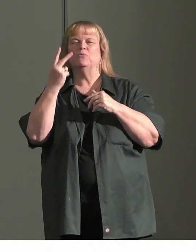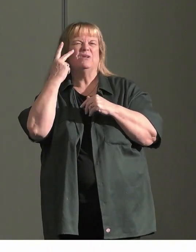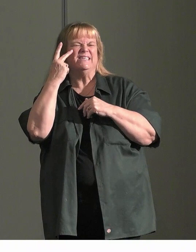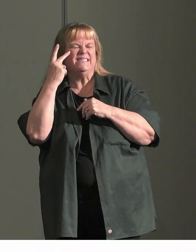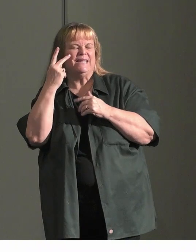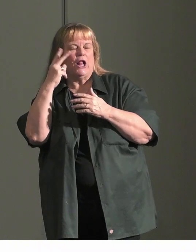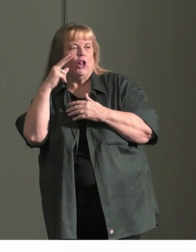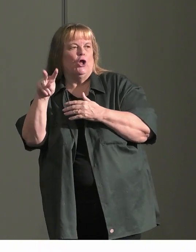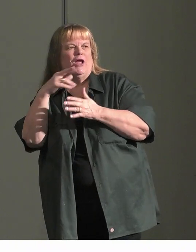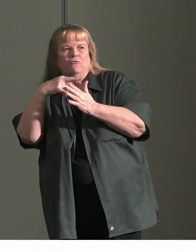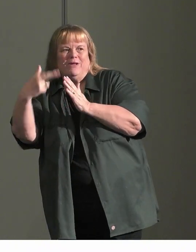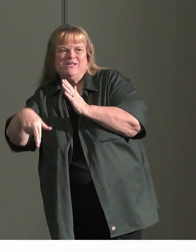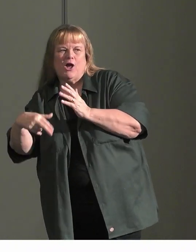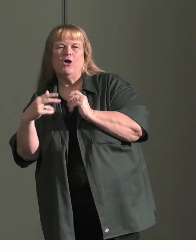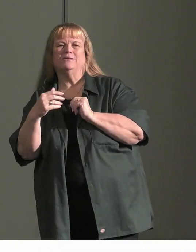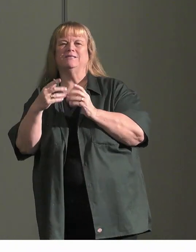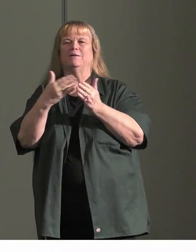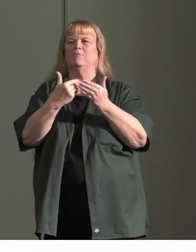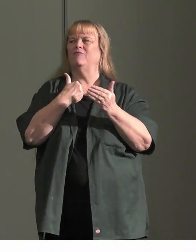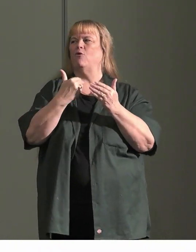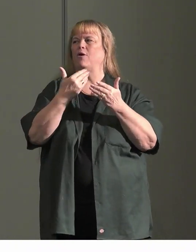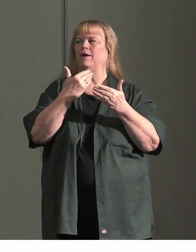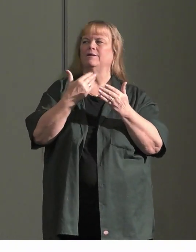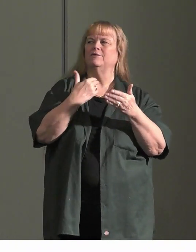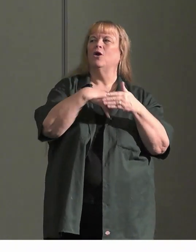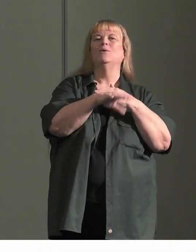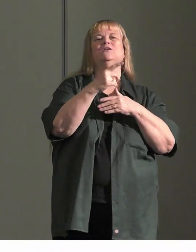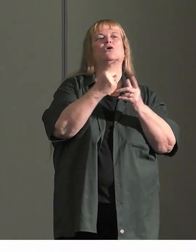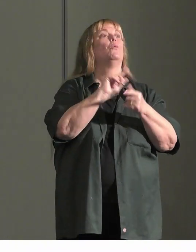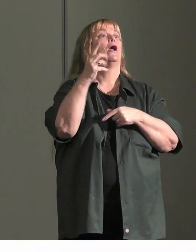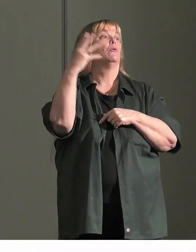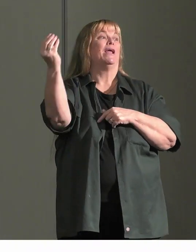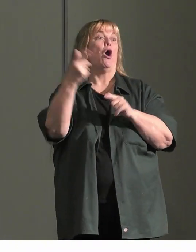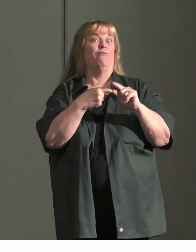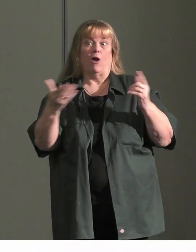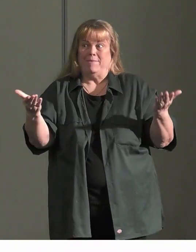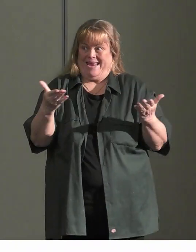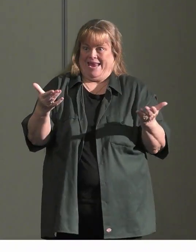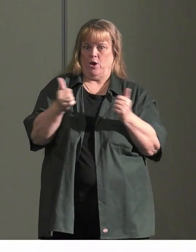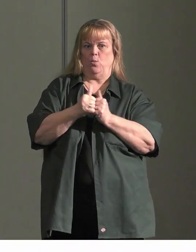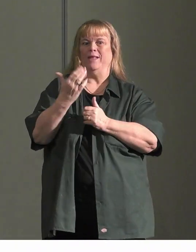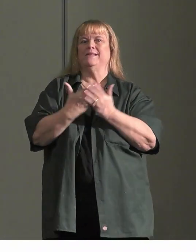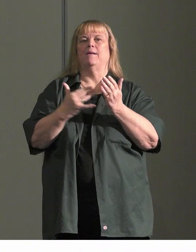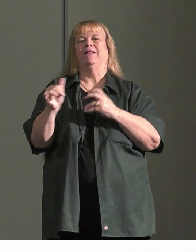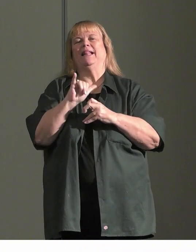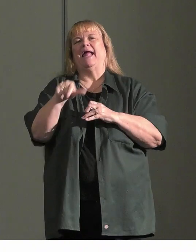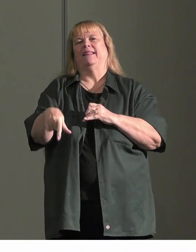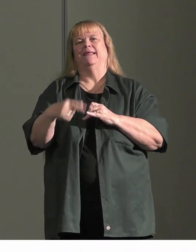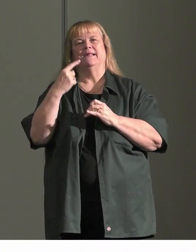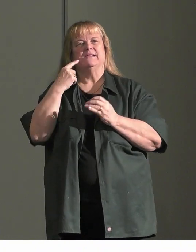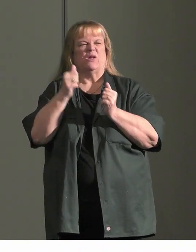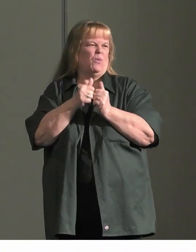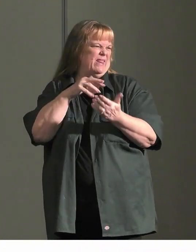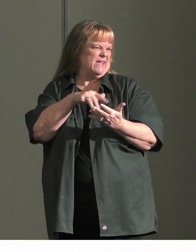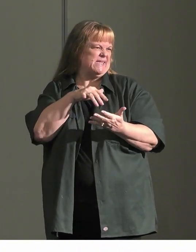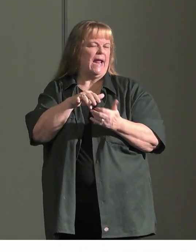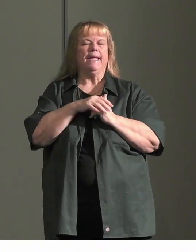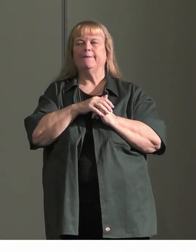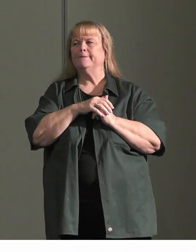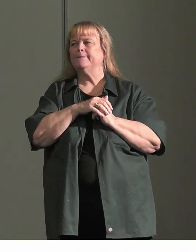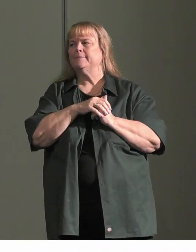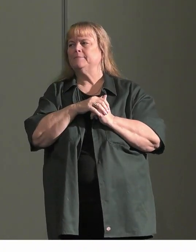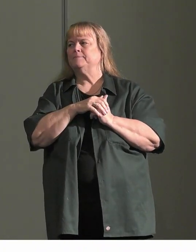bit before I take us into where we go from here with something like this. With a study like this.